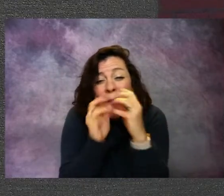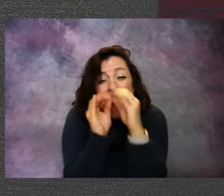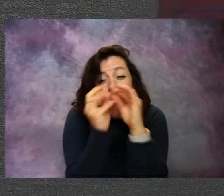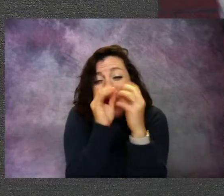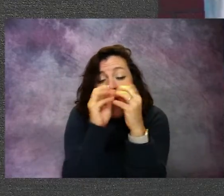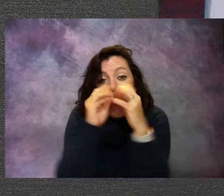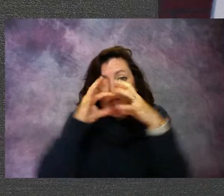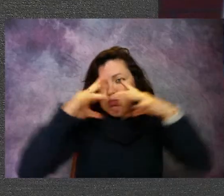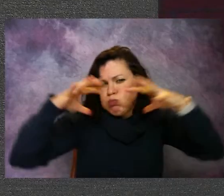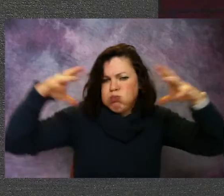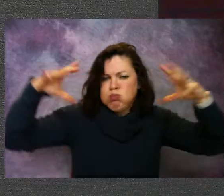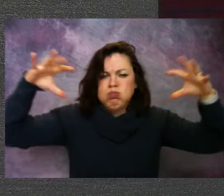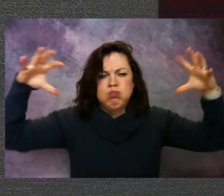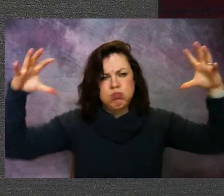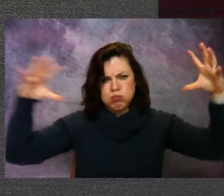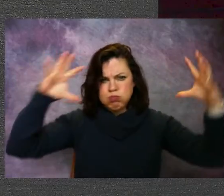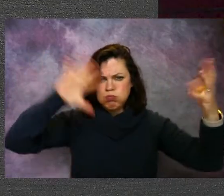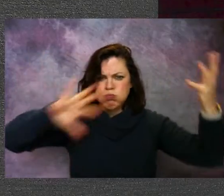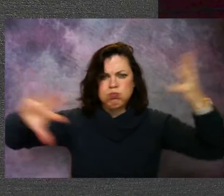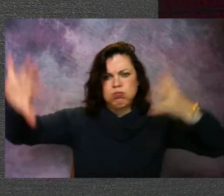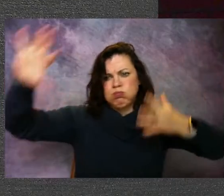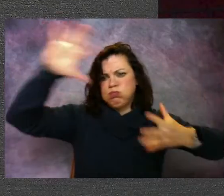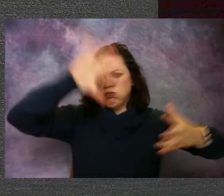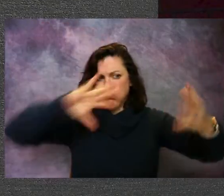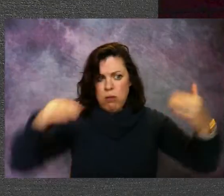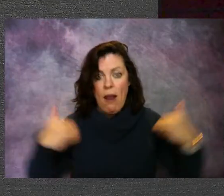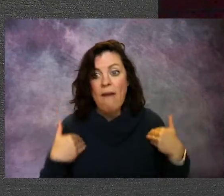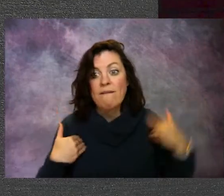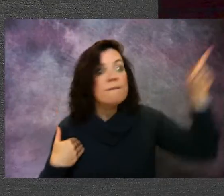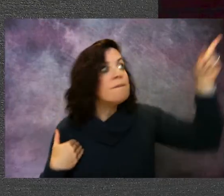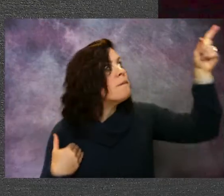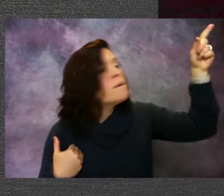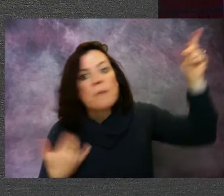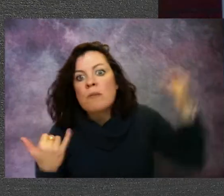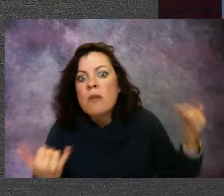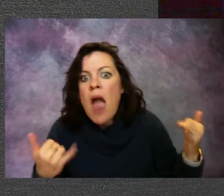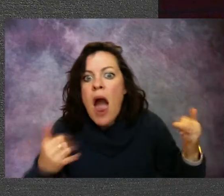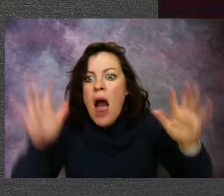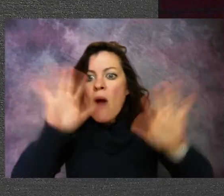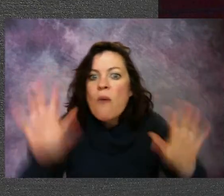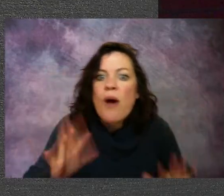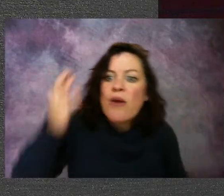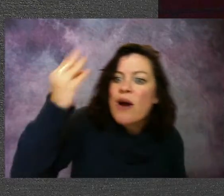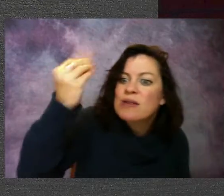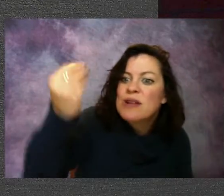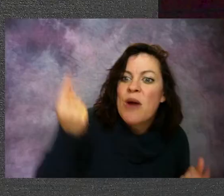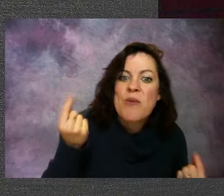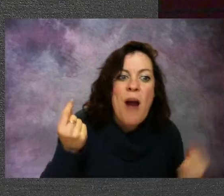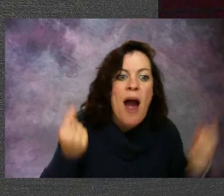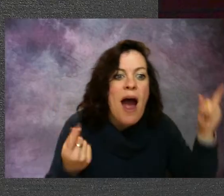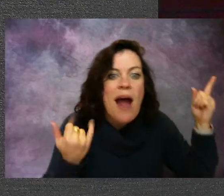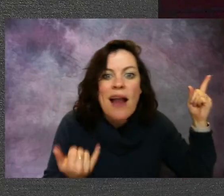What's the weather like today? Look at that window. What do you think that weather is gonna be like?